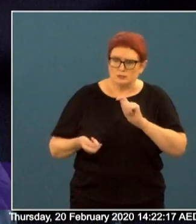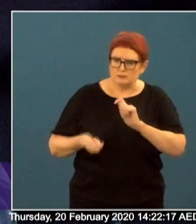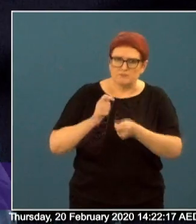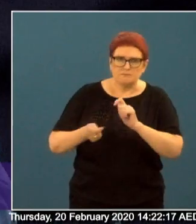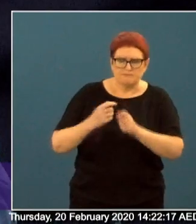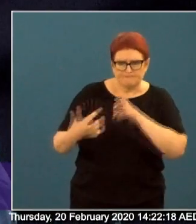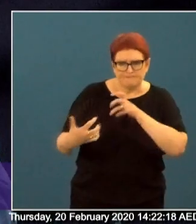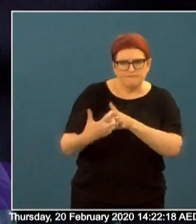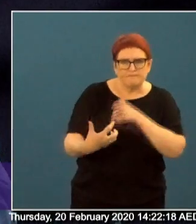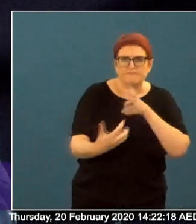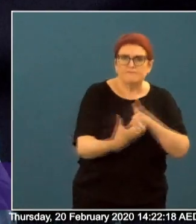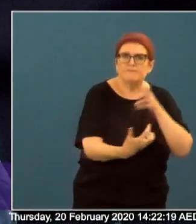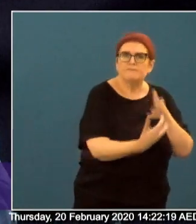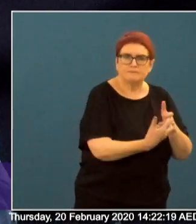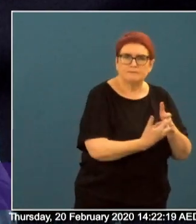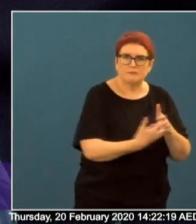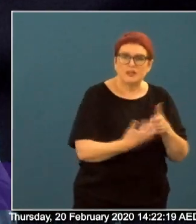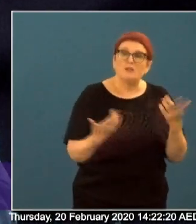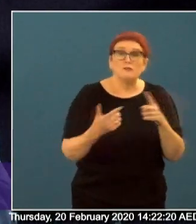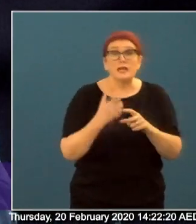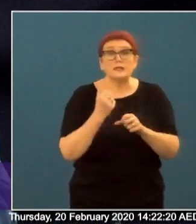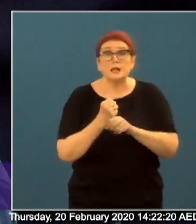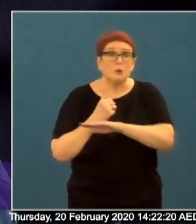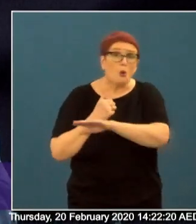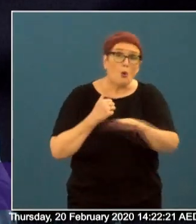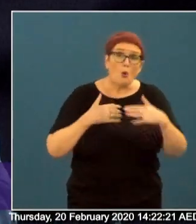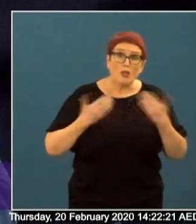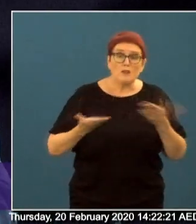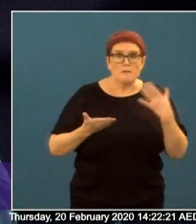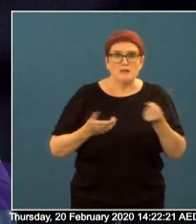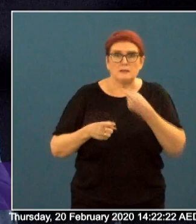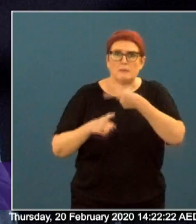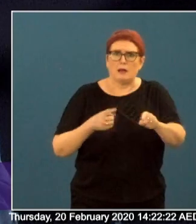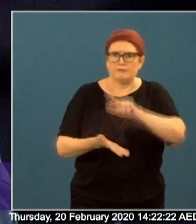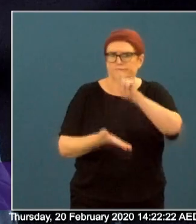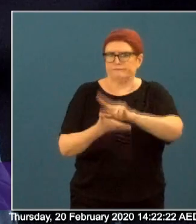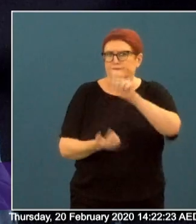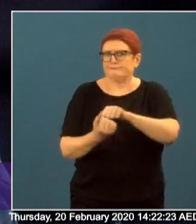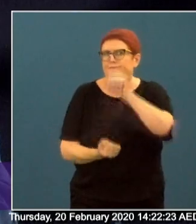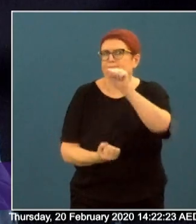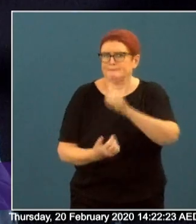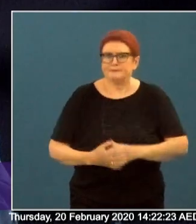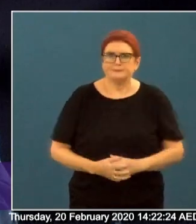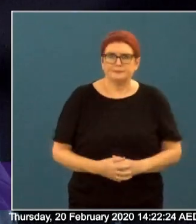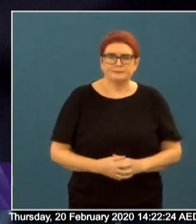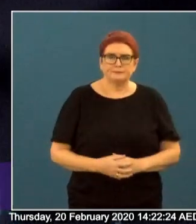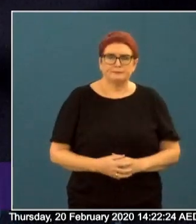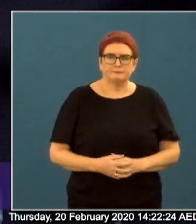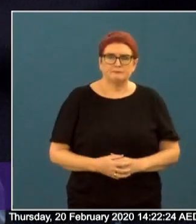All health services are accredited, for example. And ahead of any accreditation in hospitals that I've worked in,